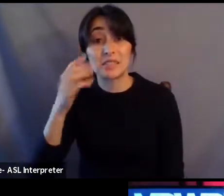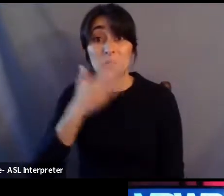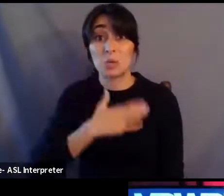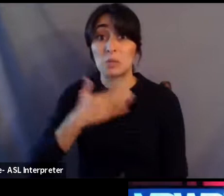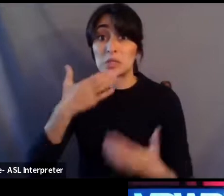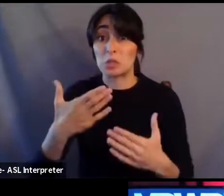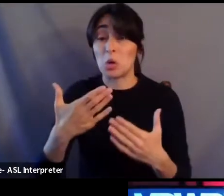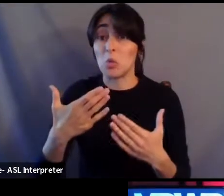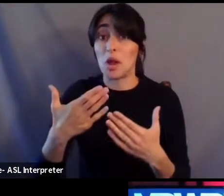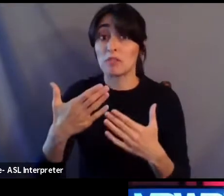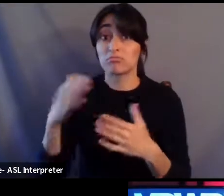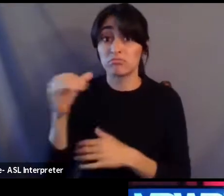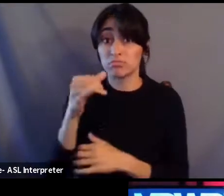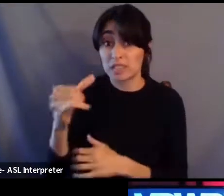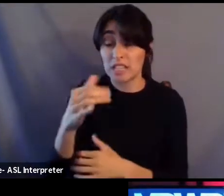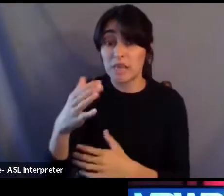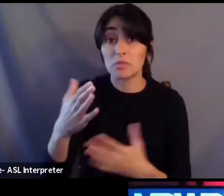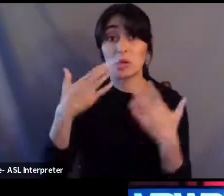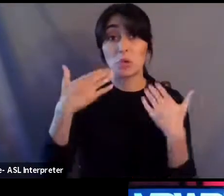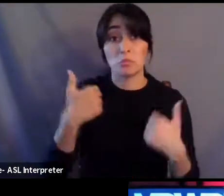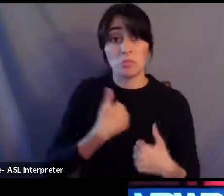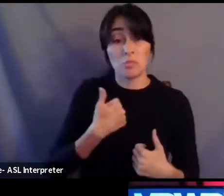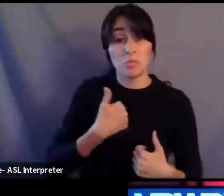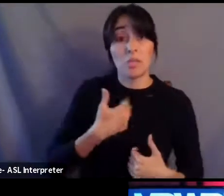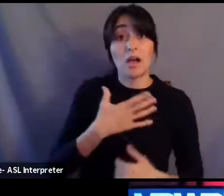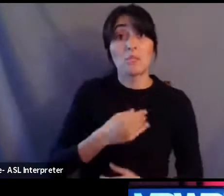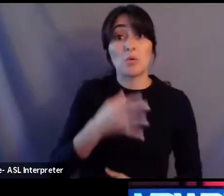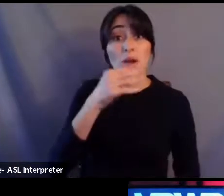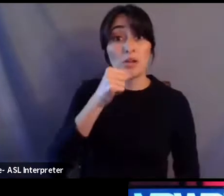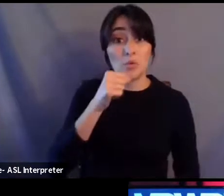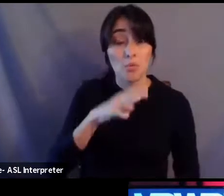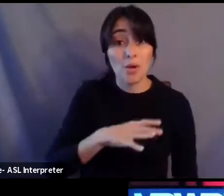I am a White woman with long hair wearing a green shirt and black and white glasses.